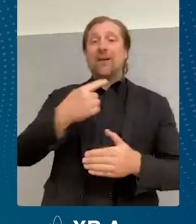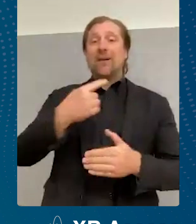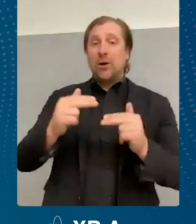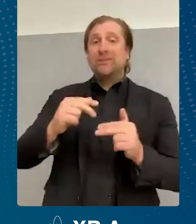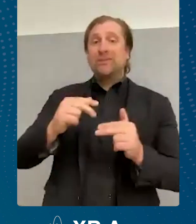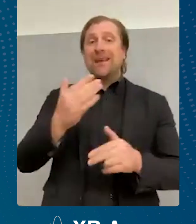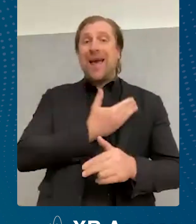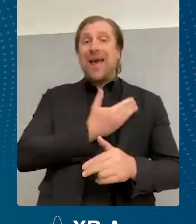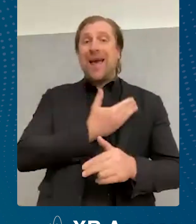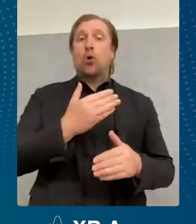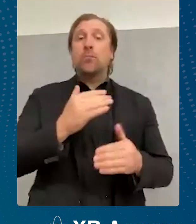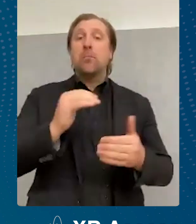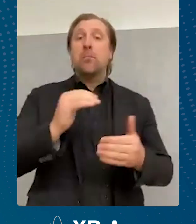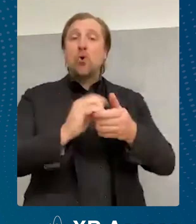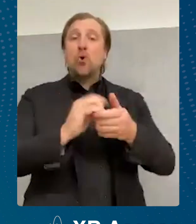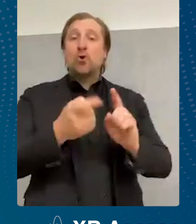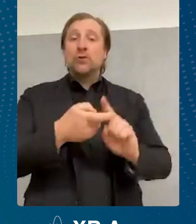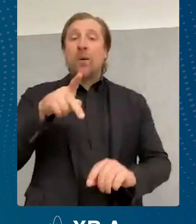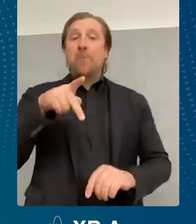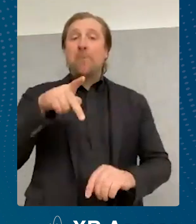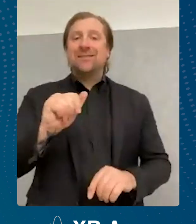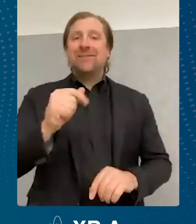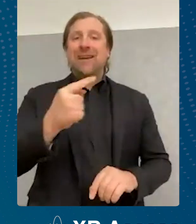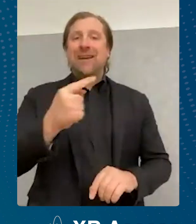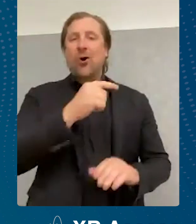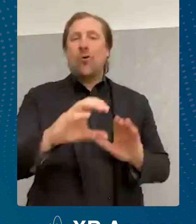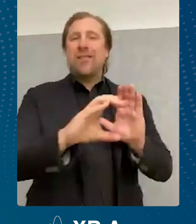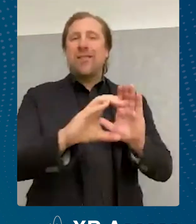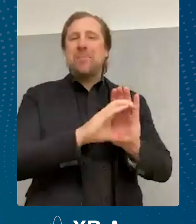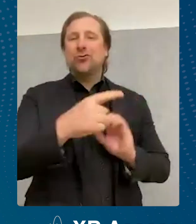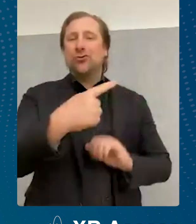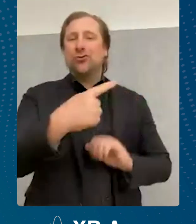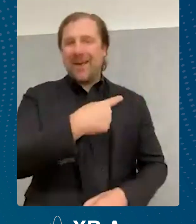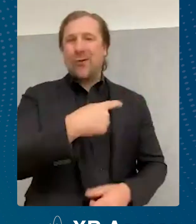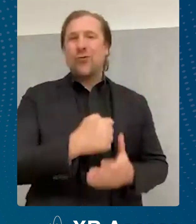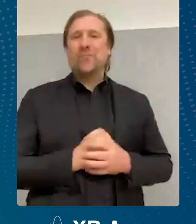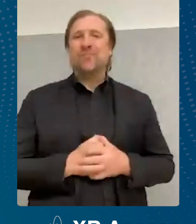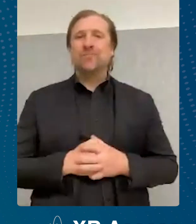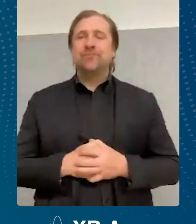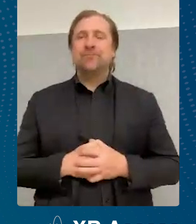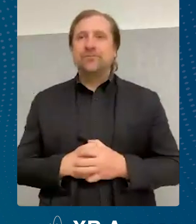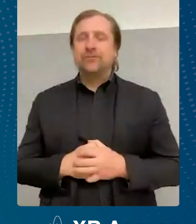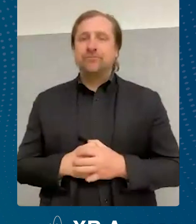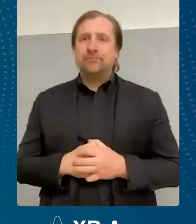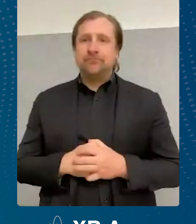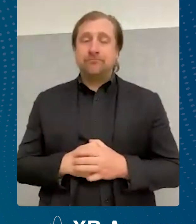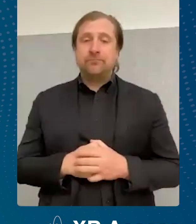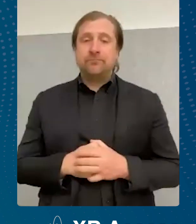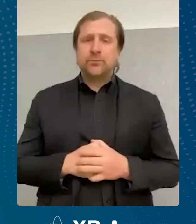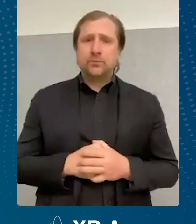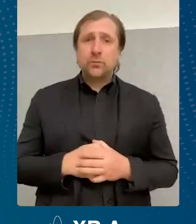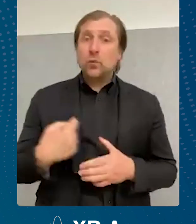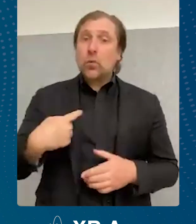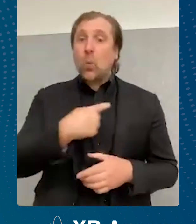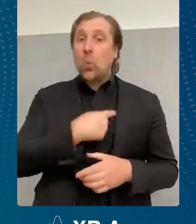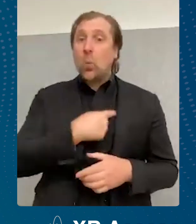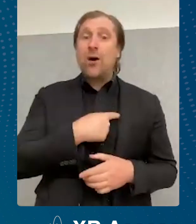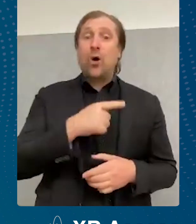in there in the photo, that you can probably see digitally a little bit better. So we are essentially just trying